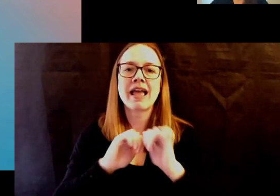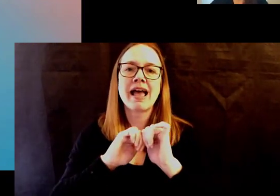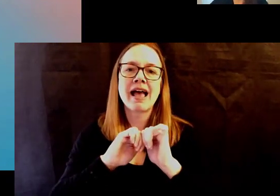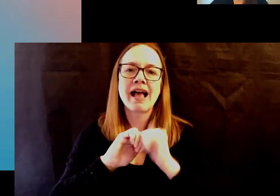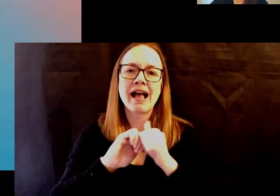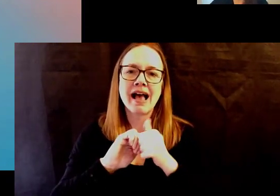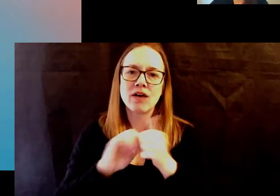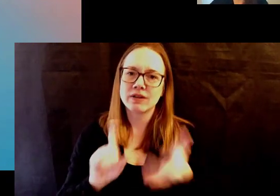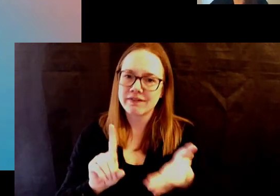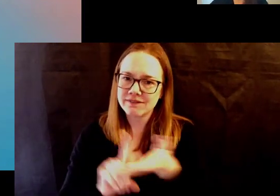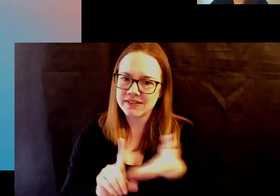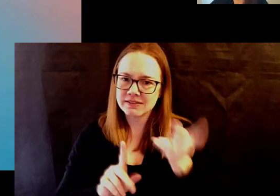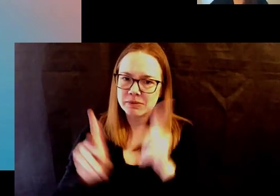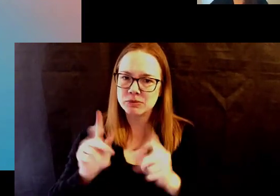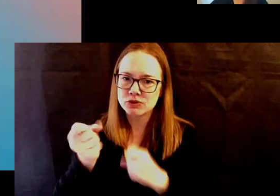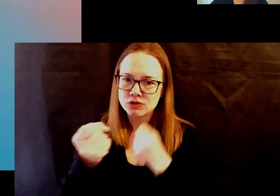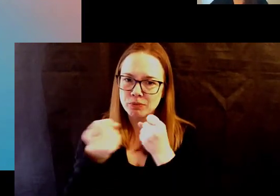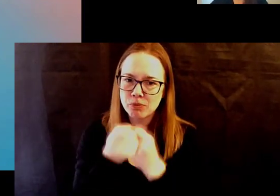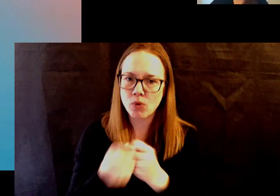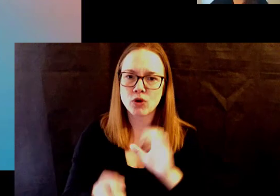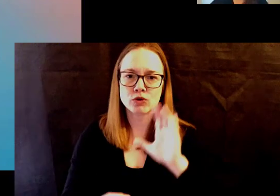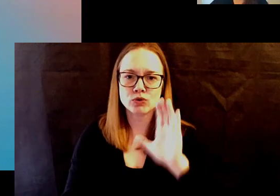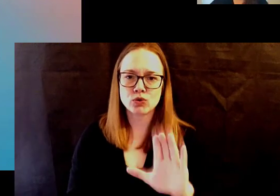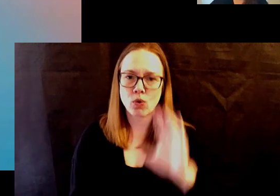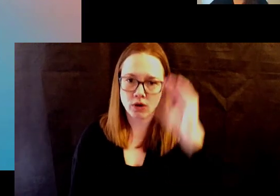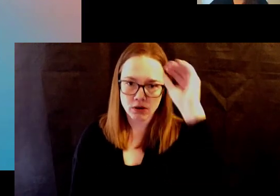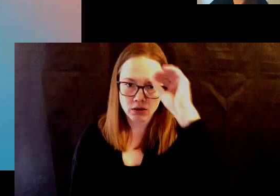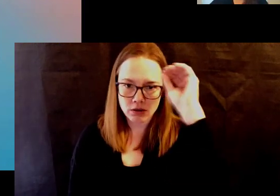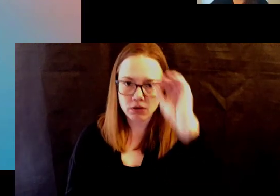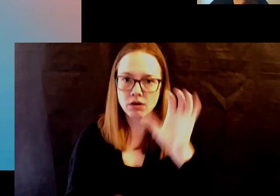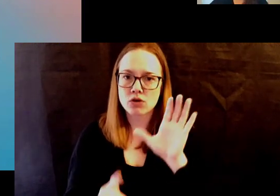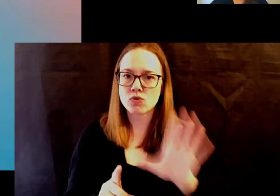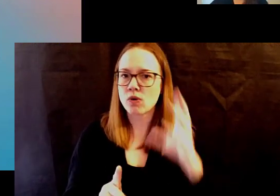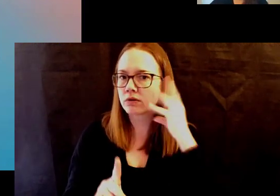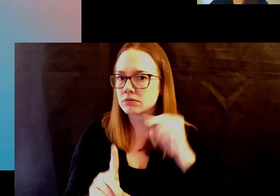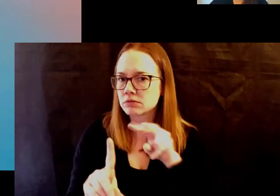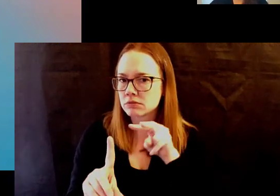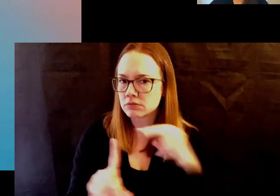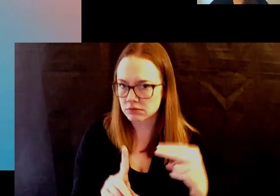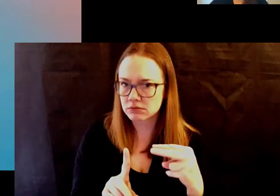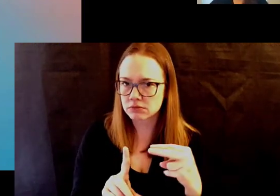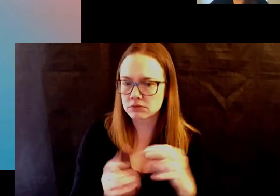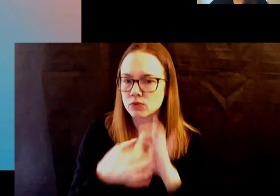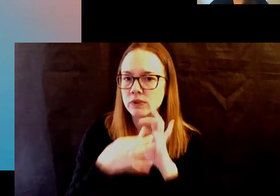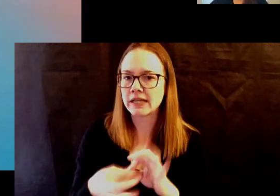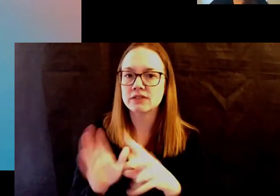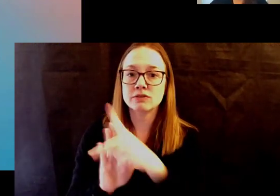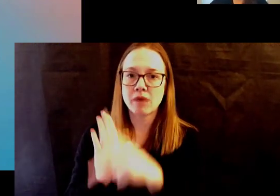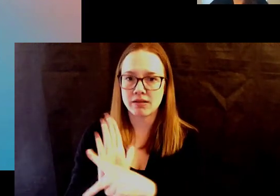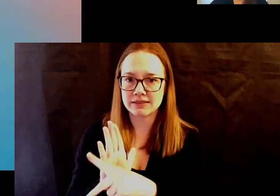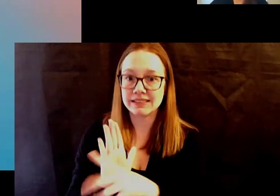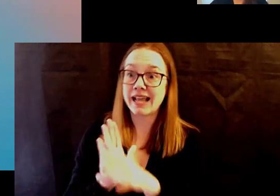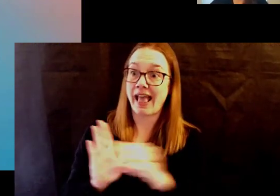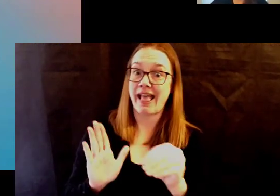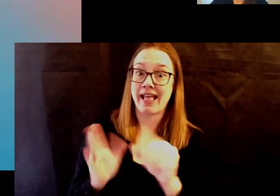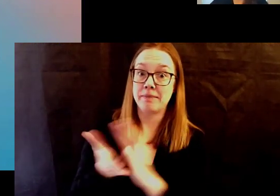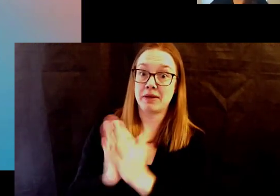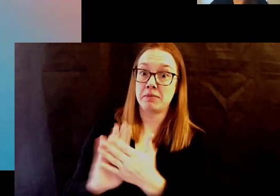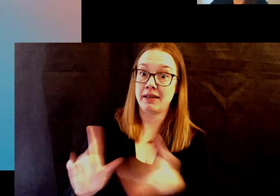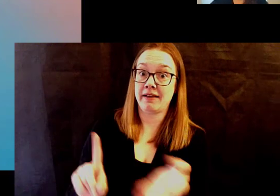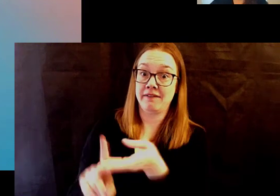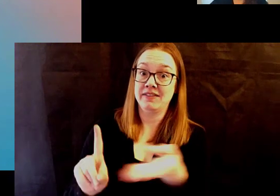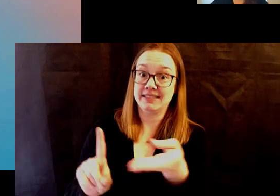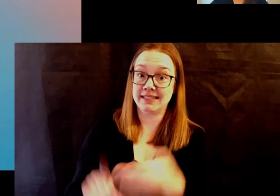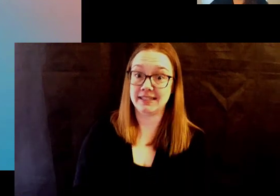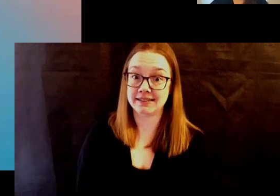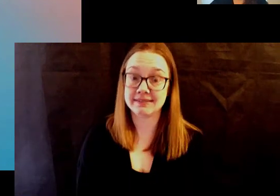around policies and being convincing in that area.